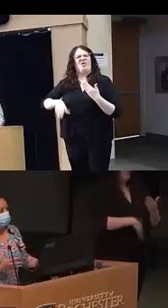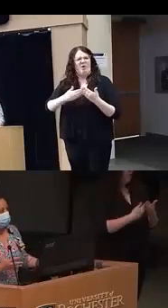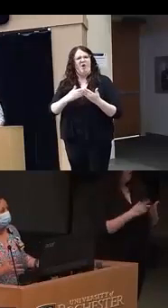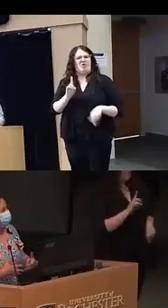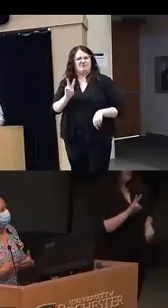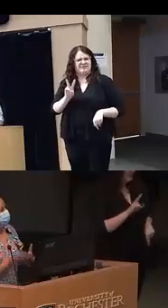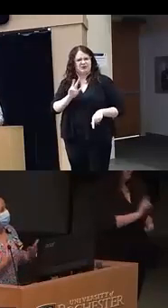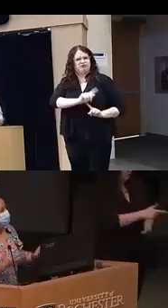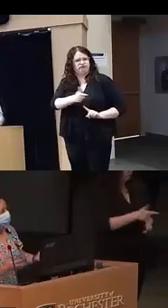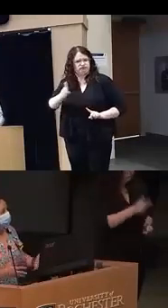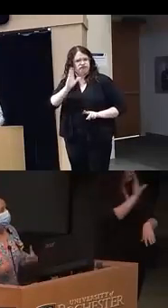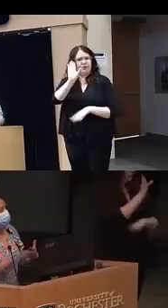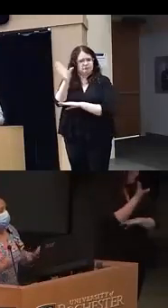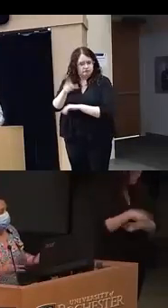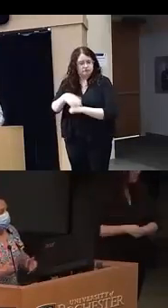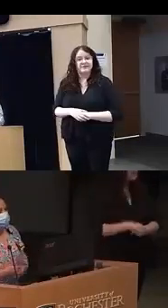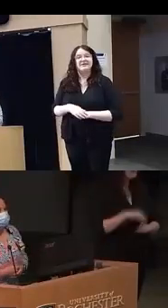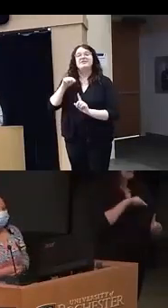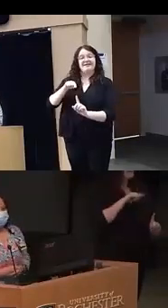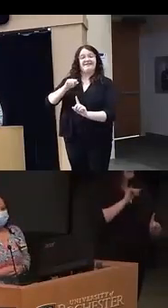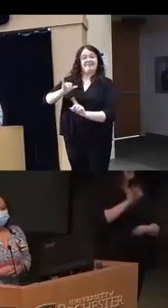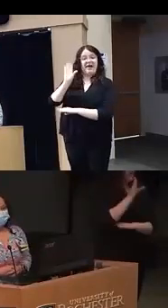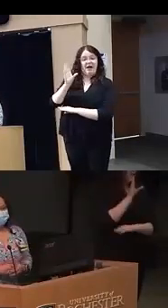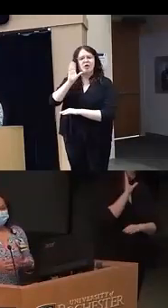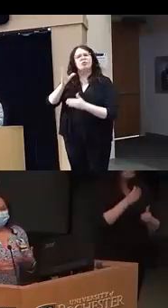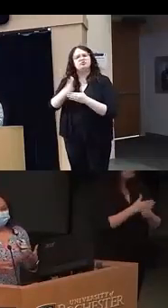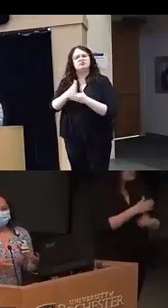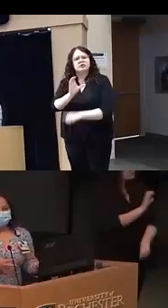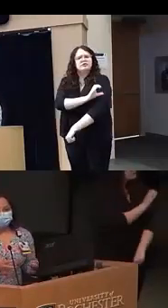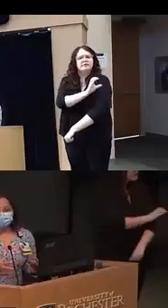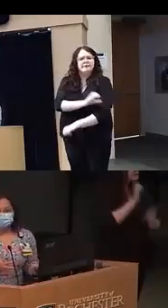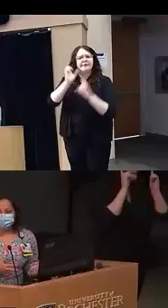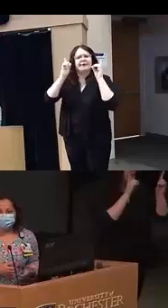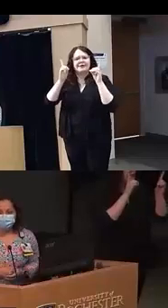where we will share clinical and educational innovations that are typically population or